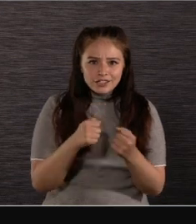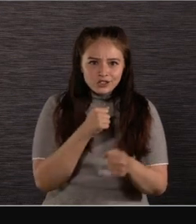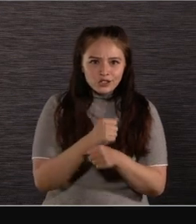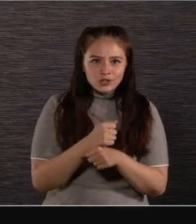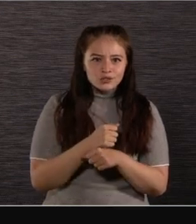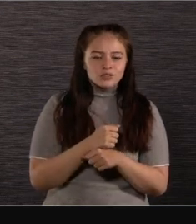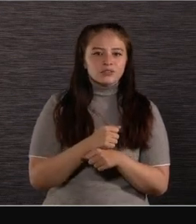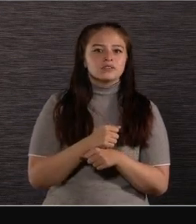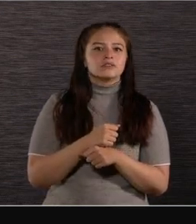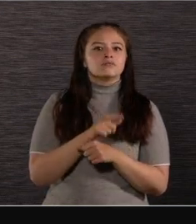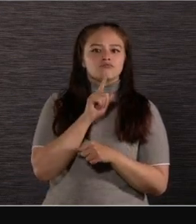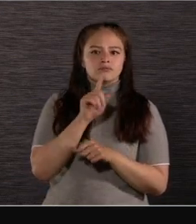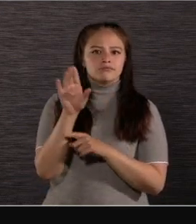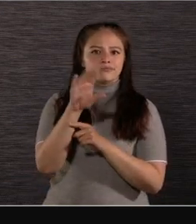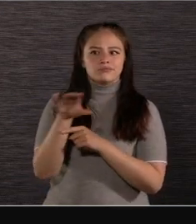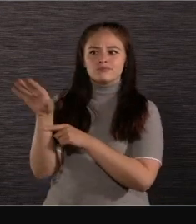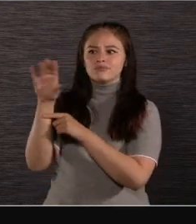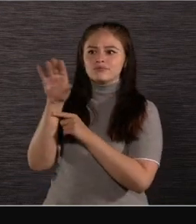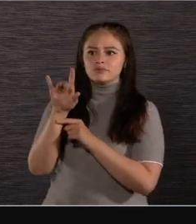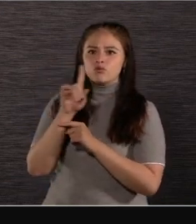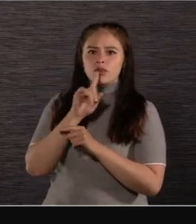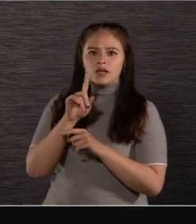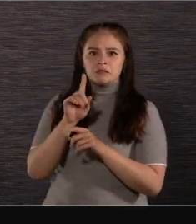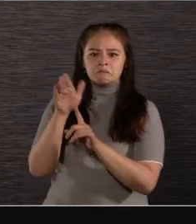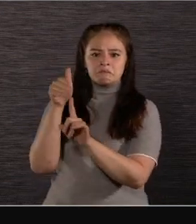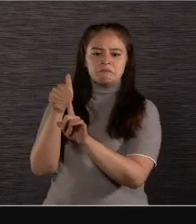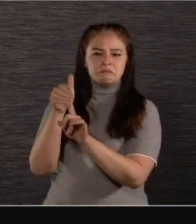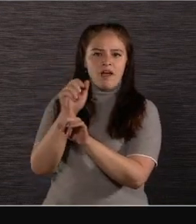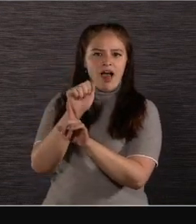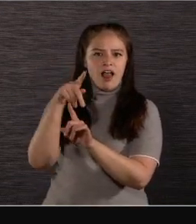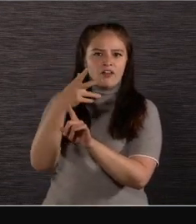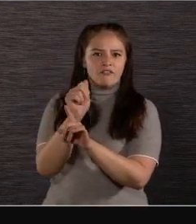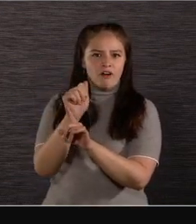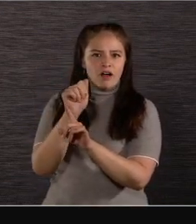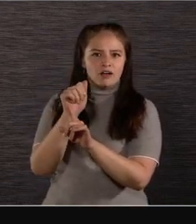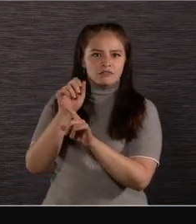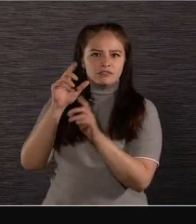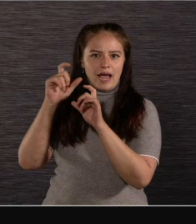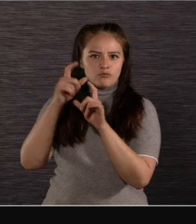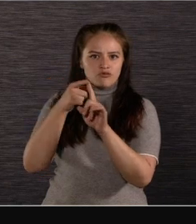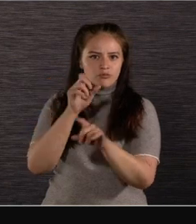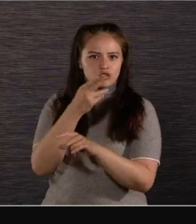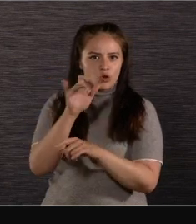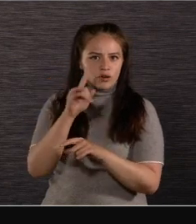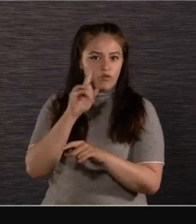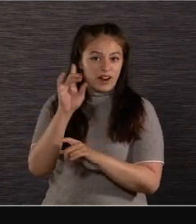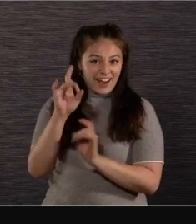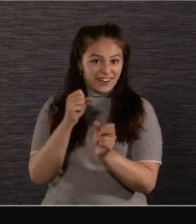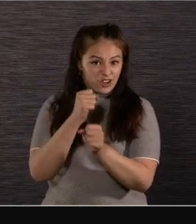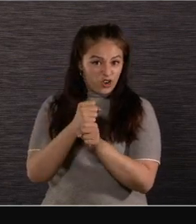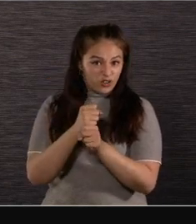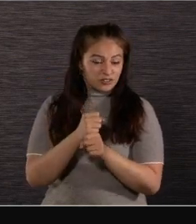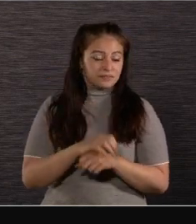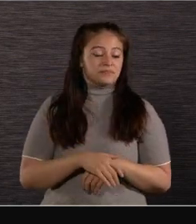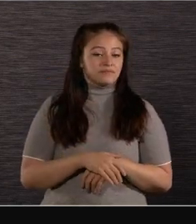almost exclusively on Sony Alpha cameras for the past eight years. He's also worked in the industry with some of the top